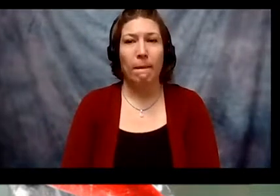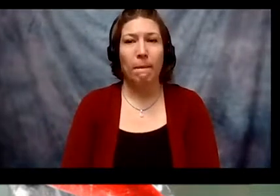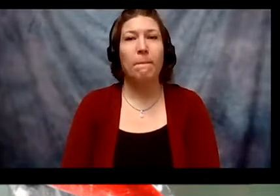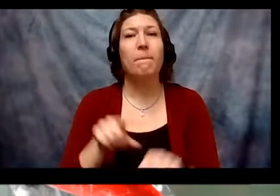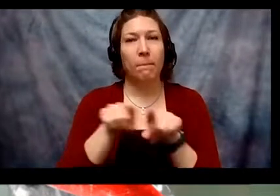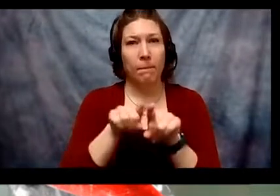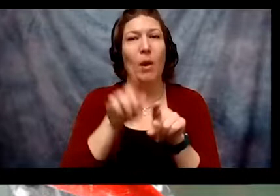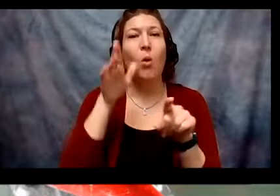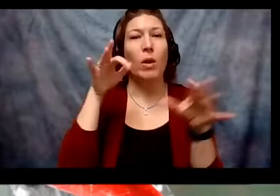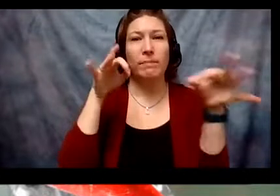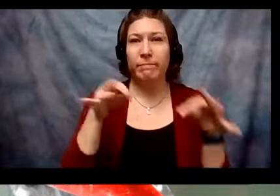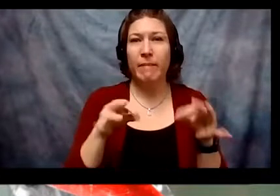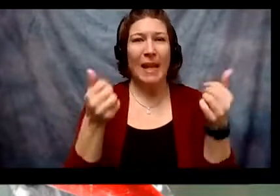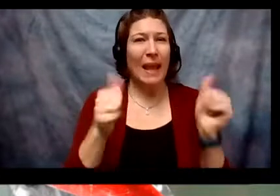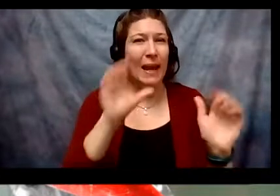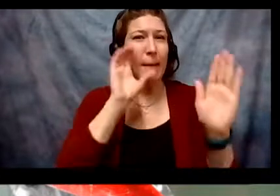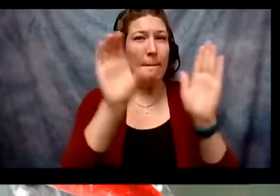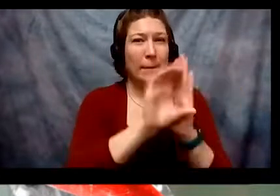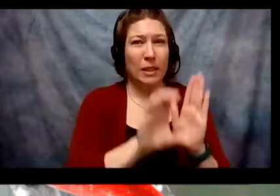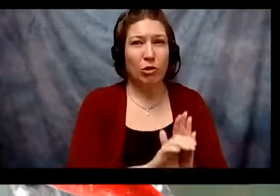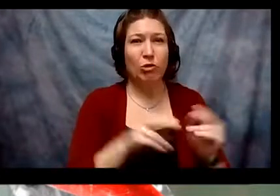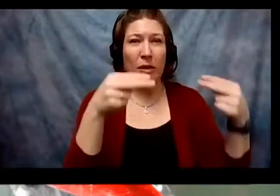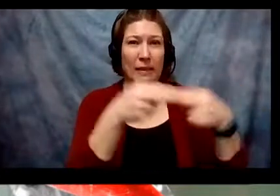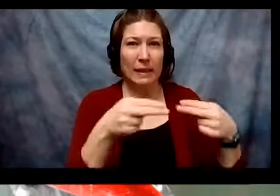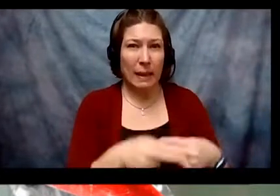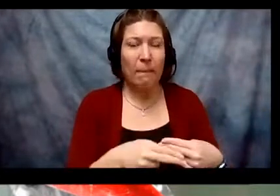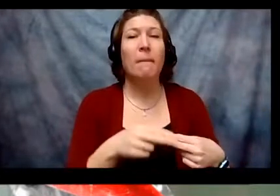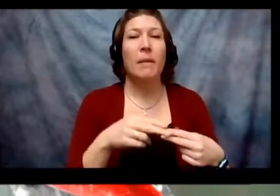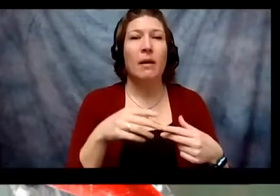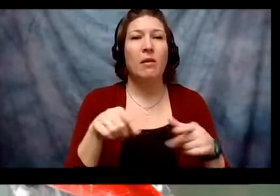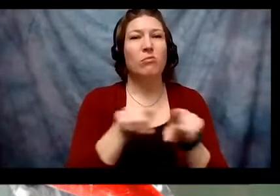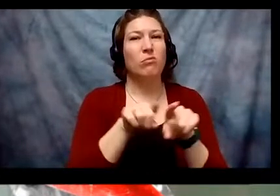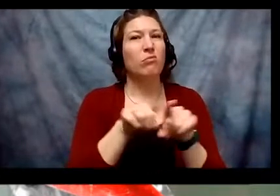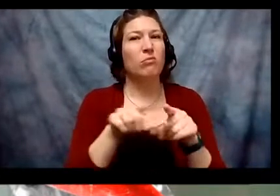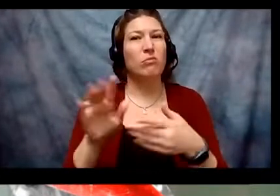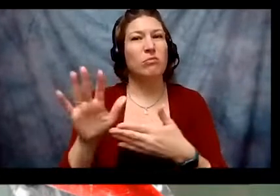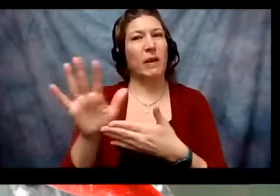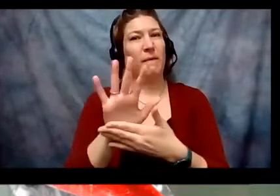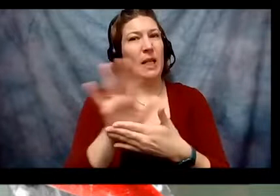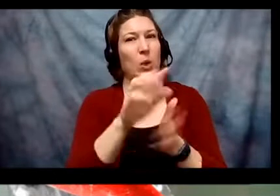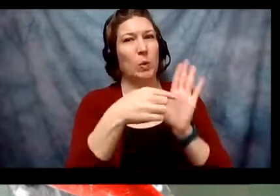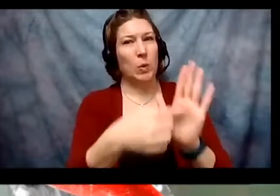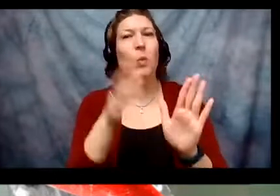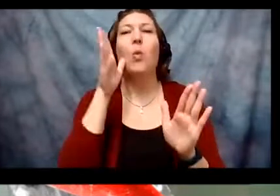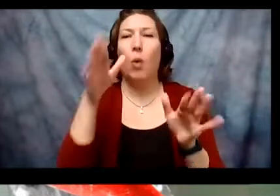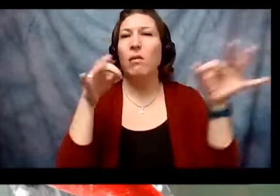images on the slides. And more generally, what the videos will show as well.